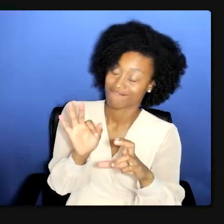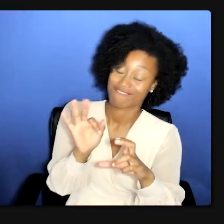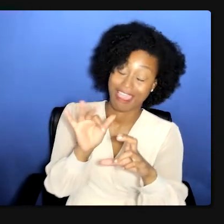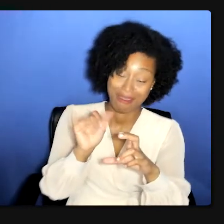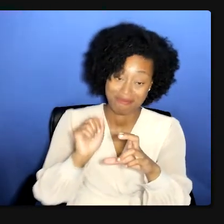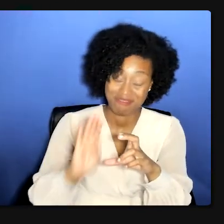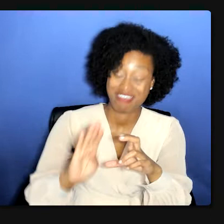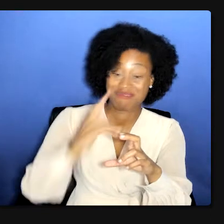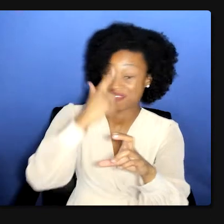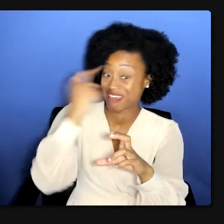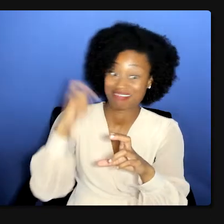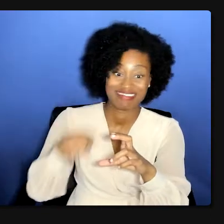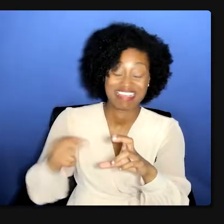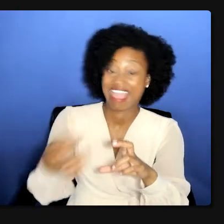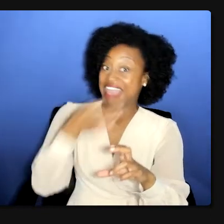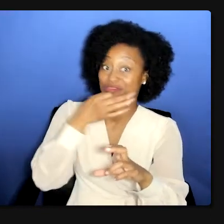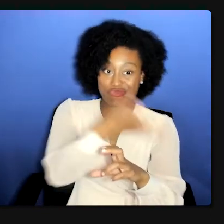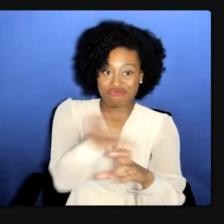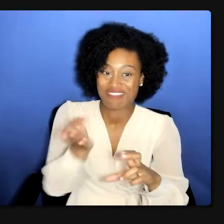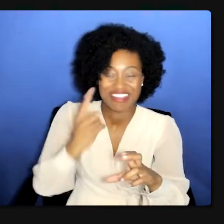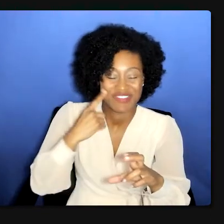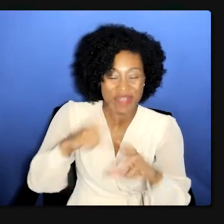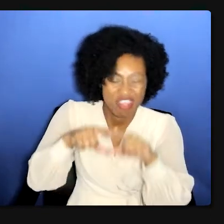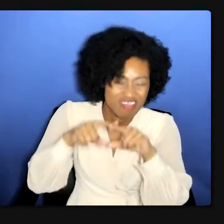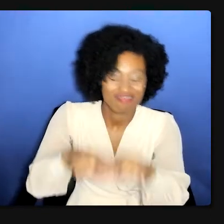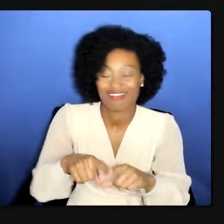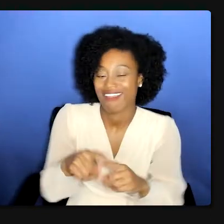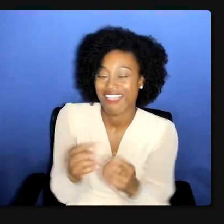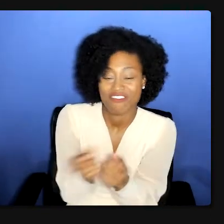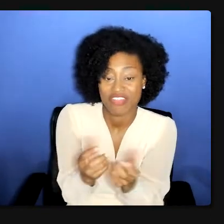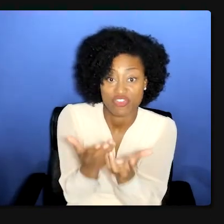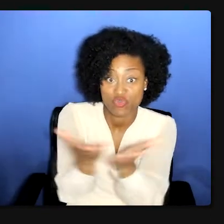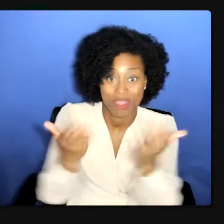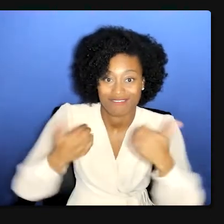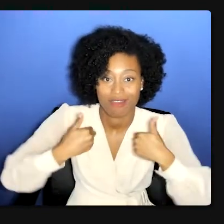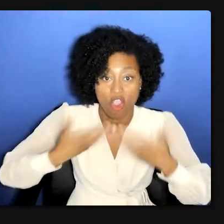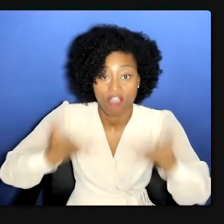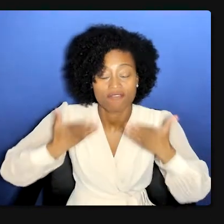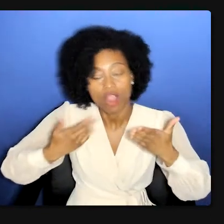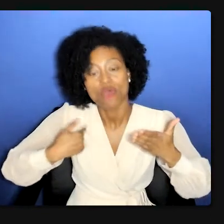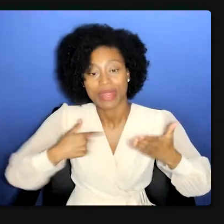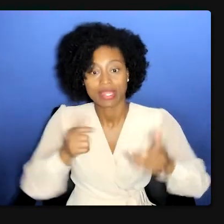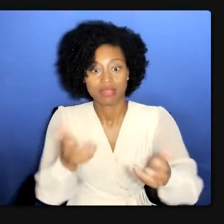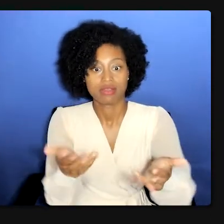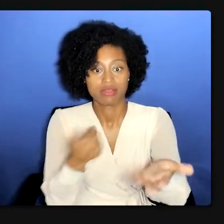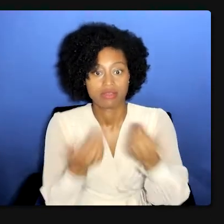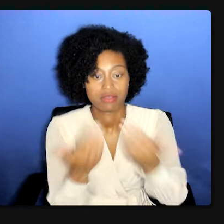So what we did is we tried to leave the hard stuff to the experts. We lean in on everything that PlayFab has to offer,